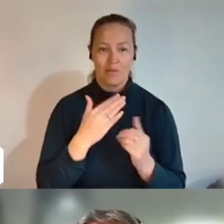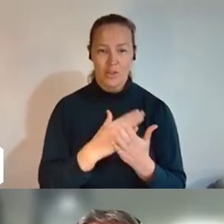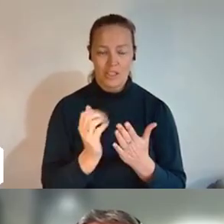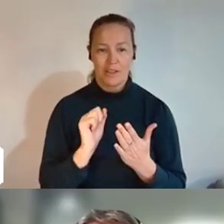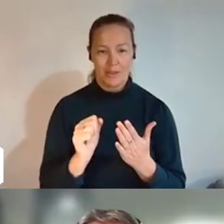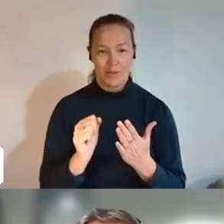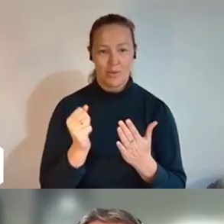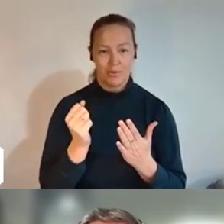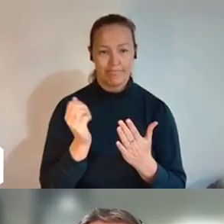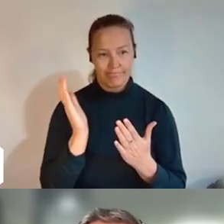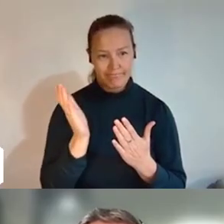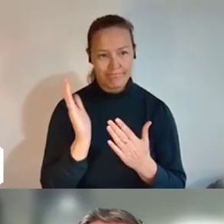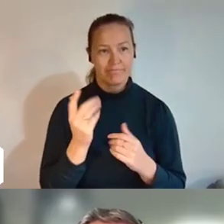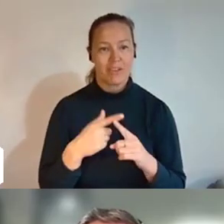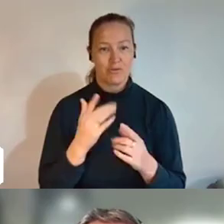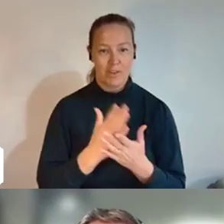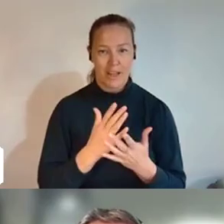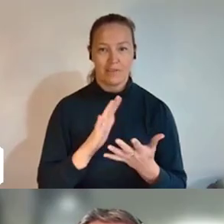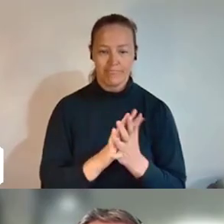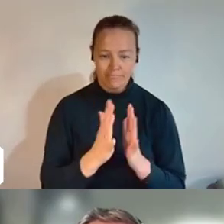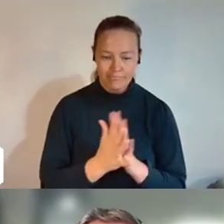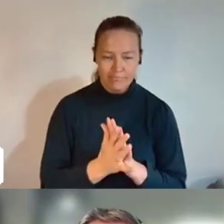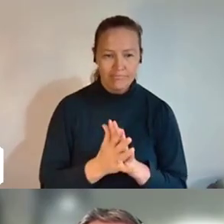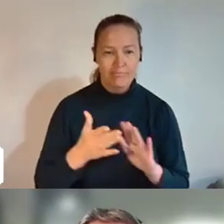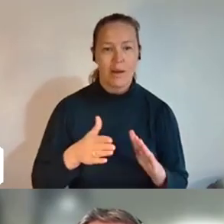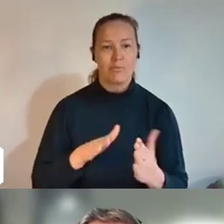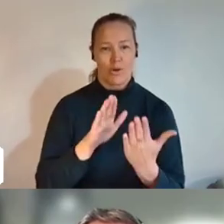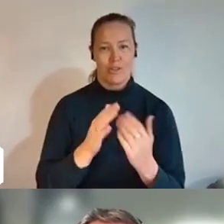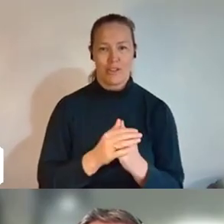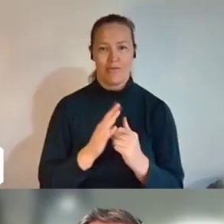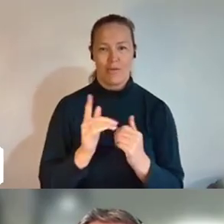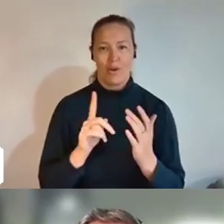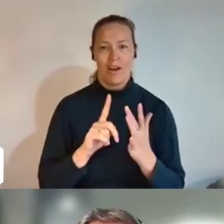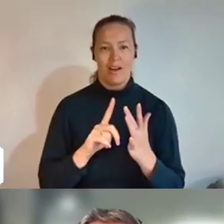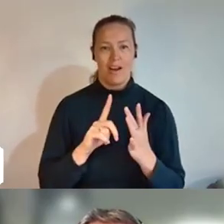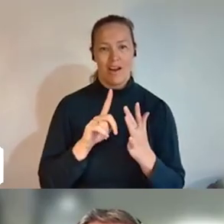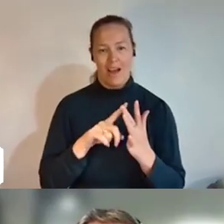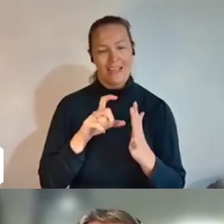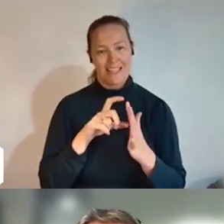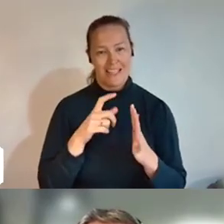real tangible approach that's happening in the identity card space, so that was really great to